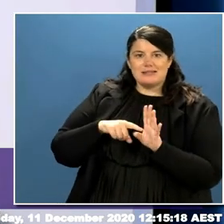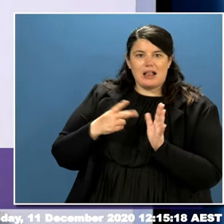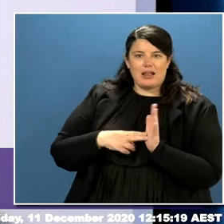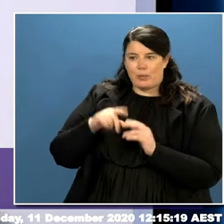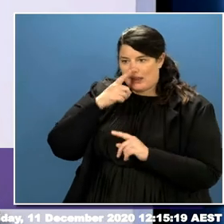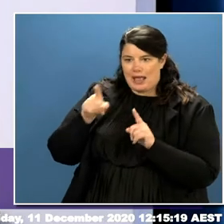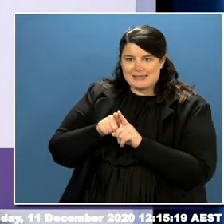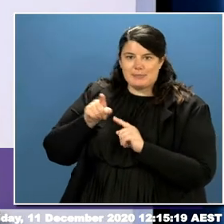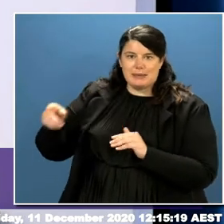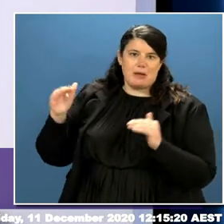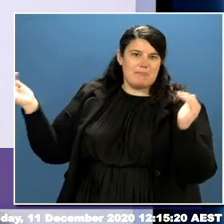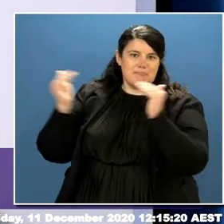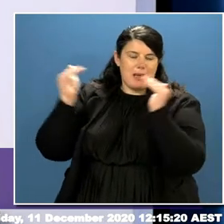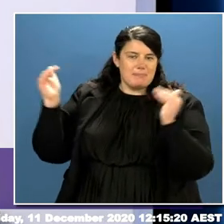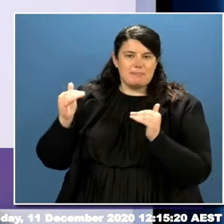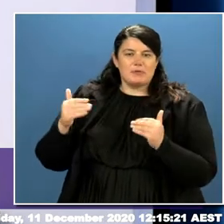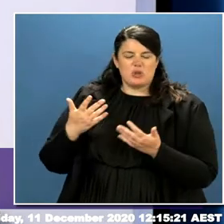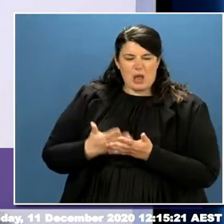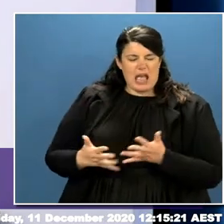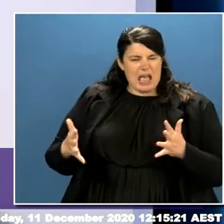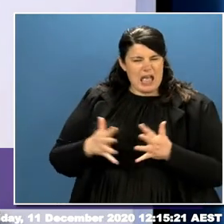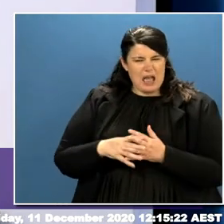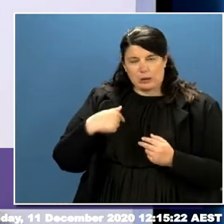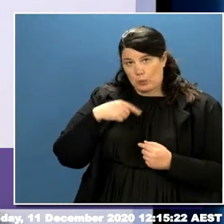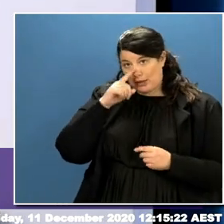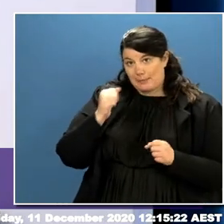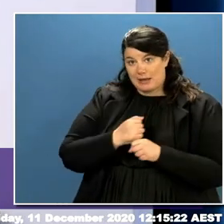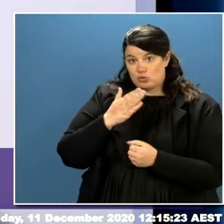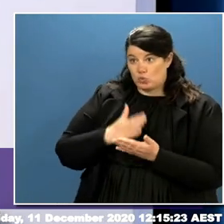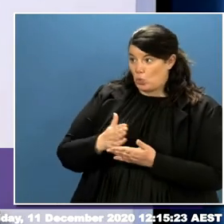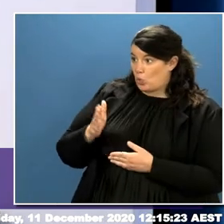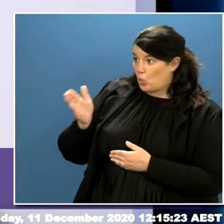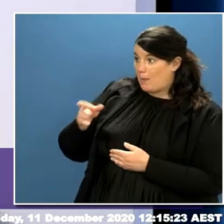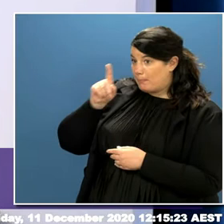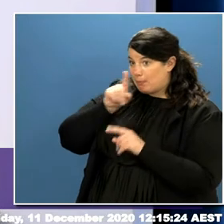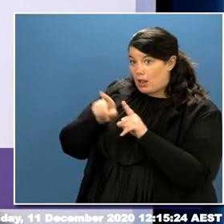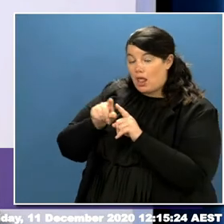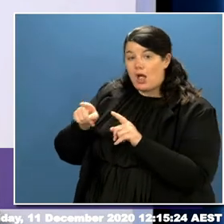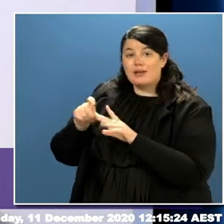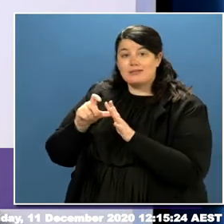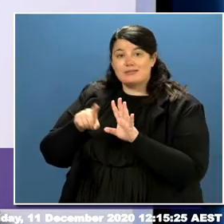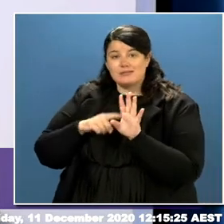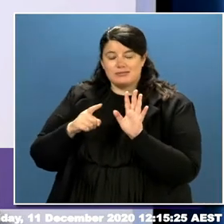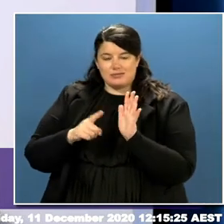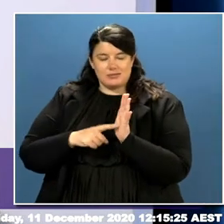And so how do we make sure that the Dylans of this world, who have achieved